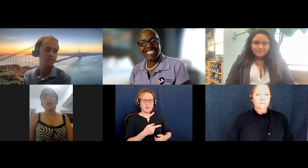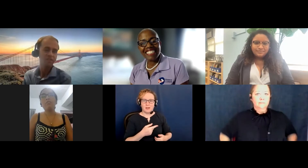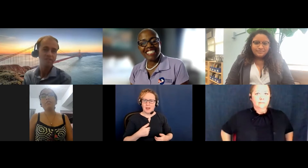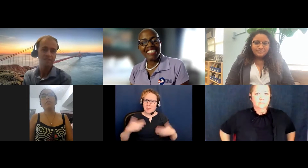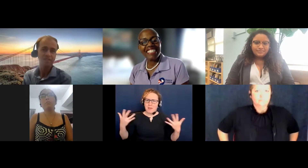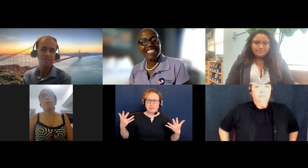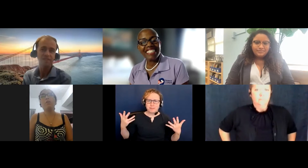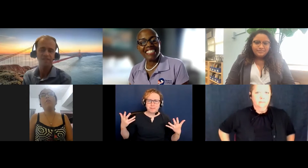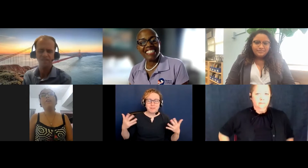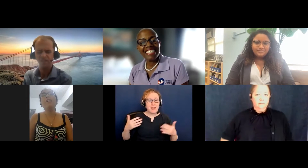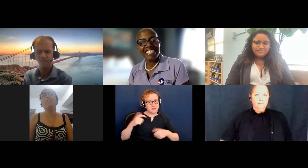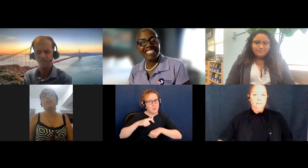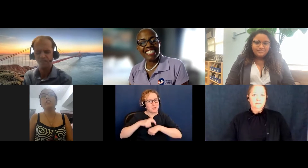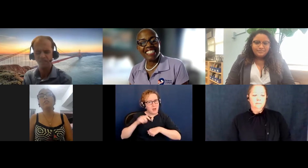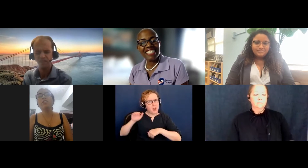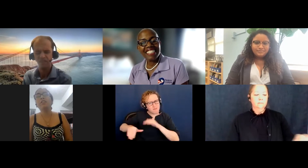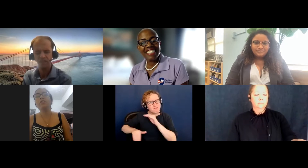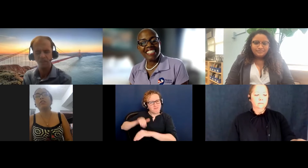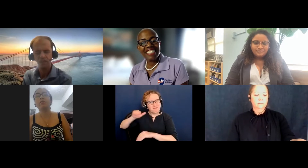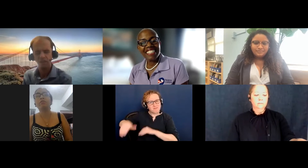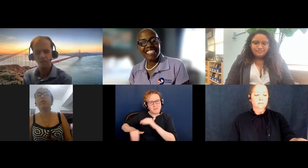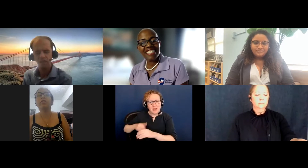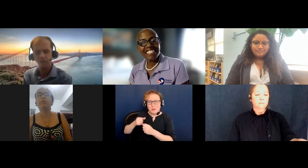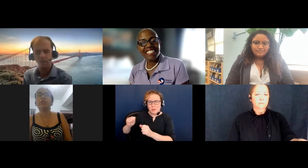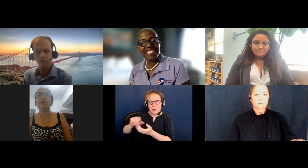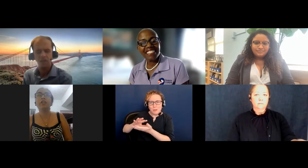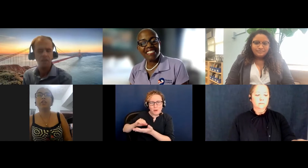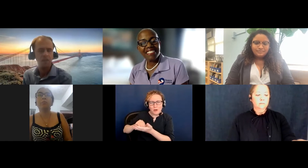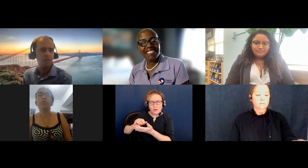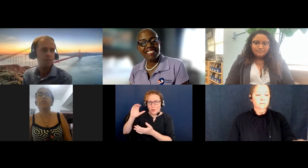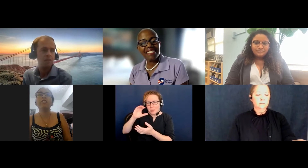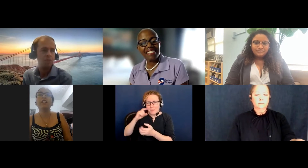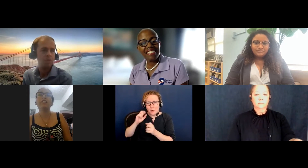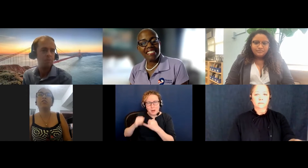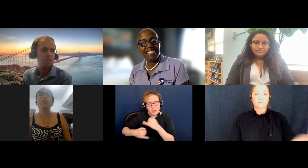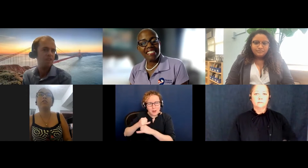After some time going and trying to learn, looking for international opportunities, I discovered